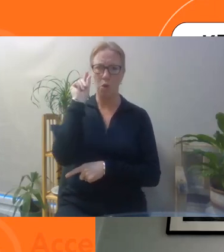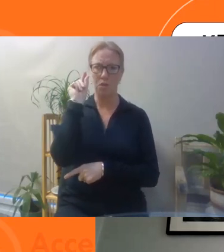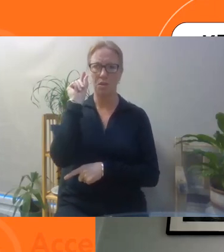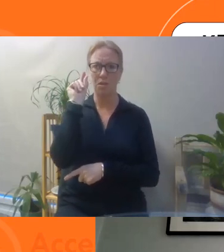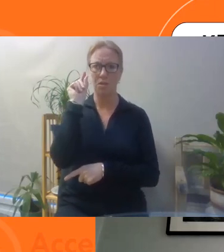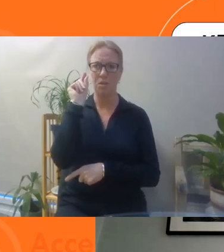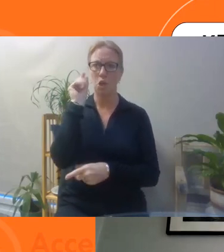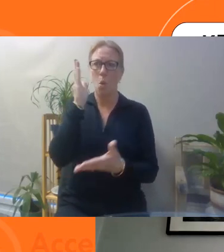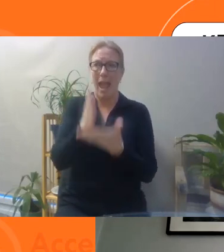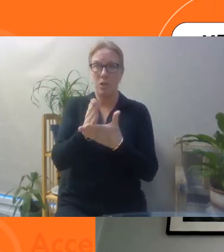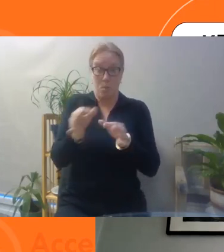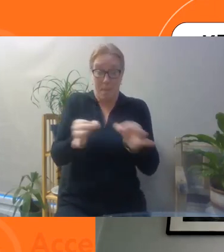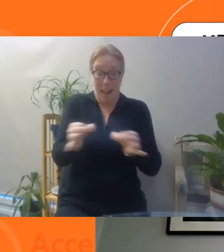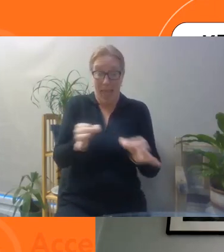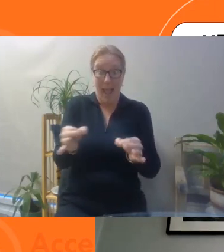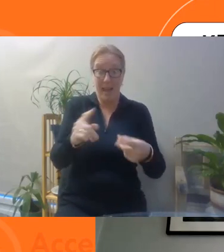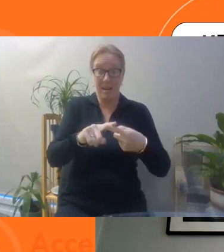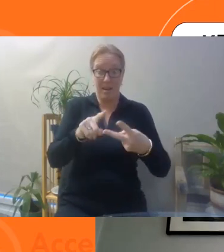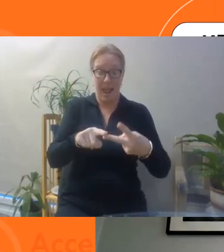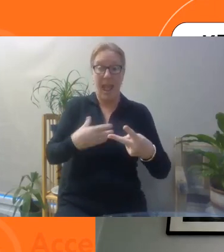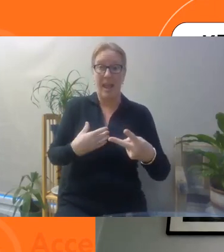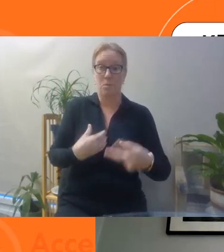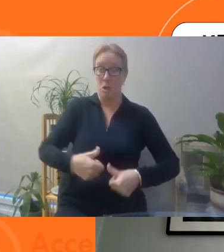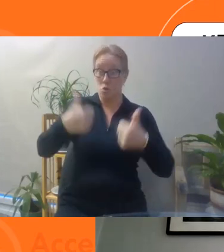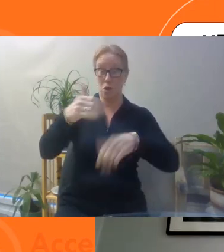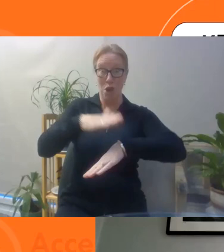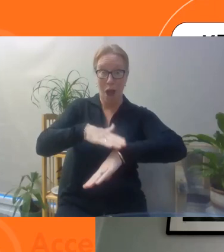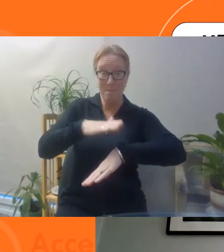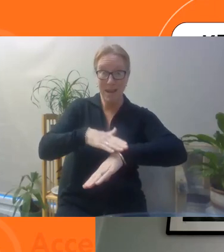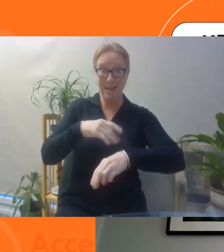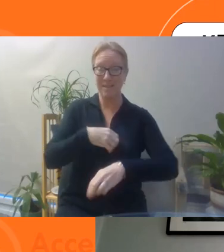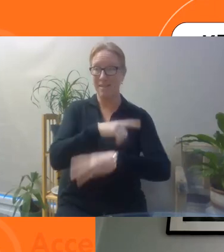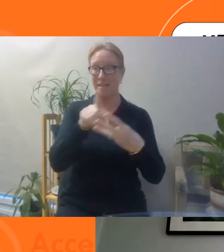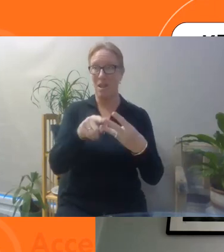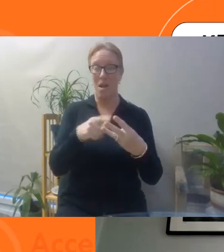be well planned, you had to be well timed. Heaven forbid you had